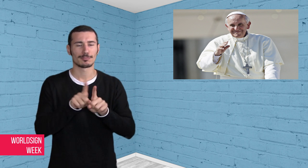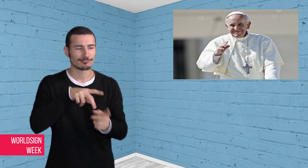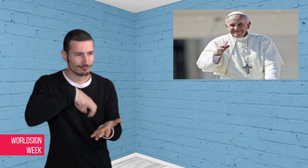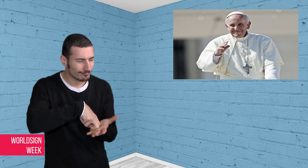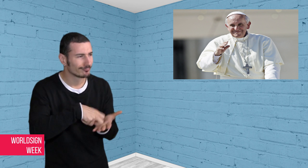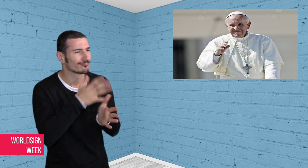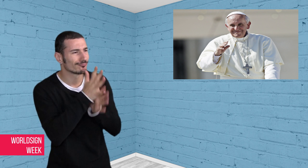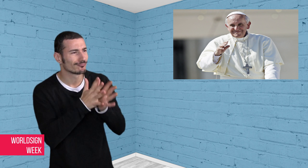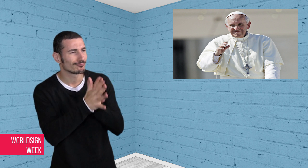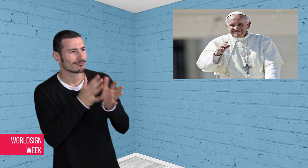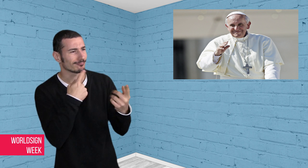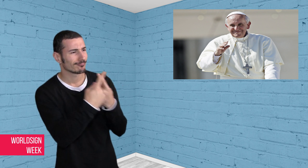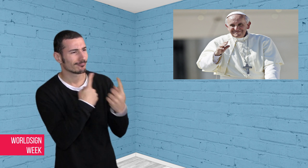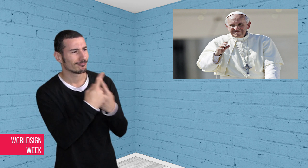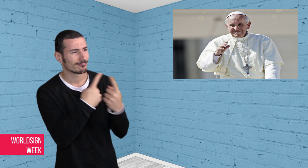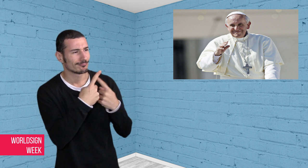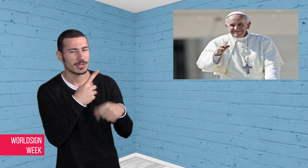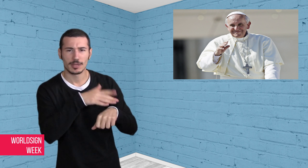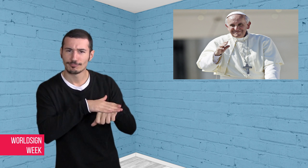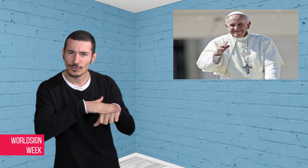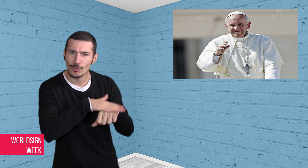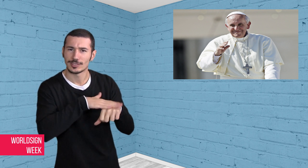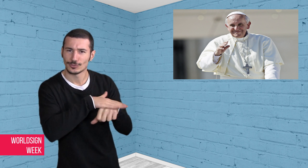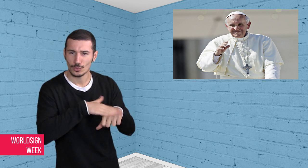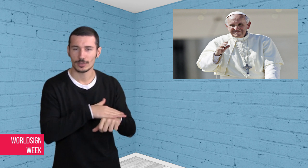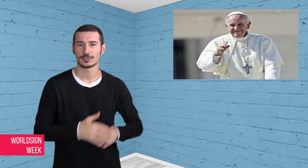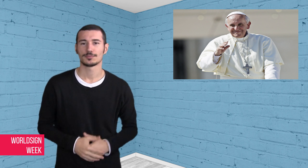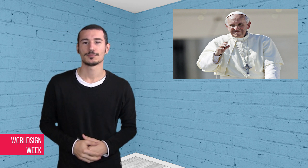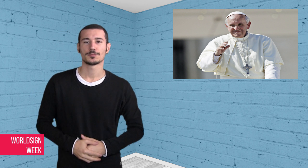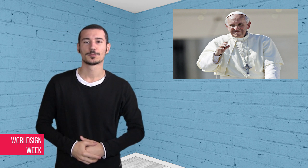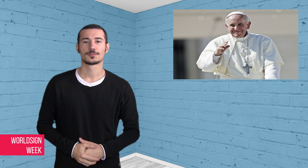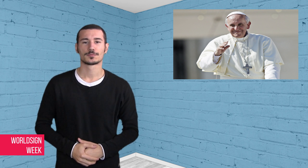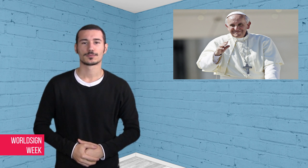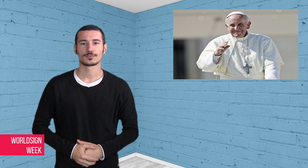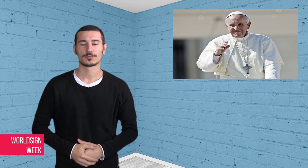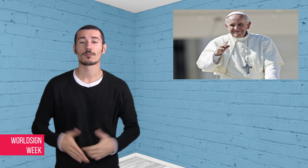sins when the person confesses.